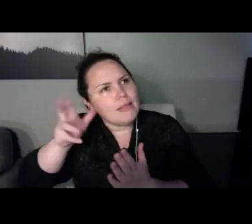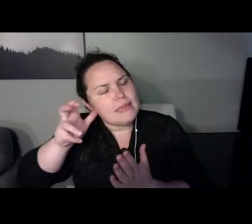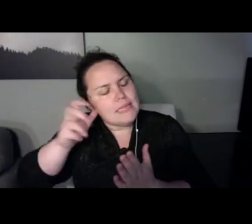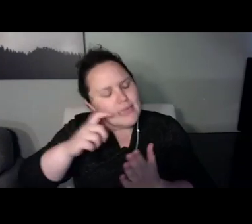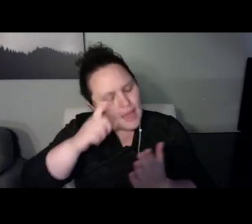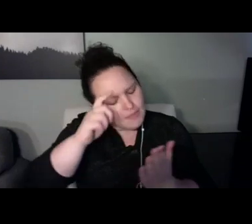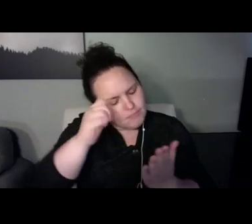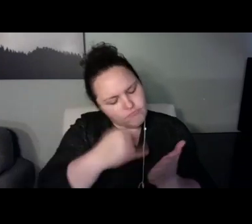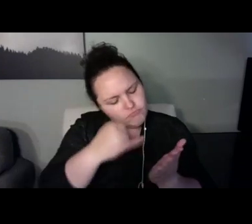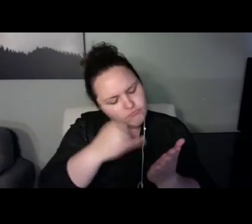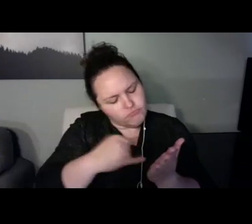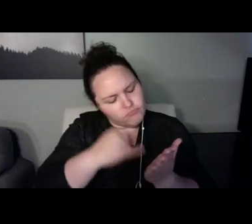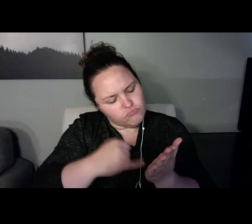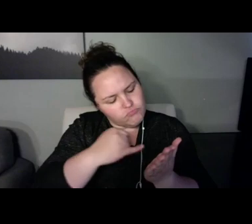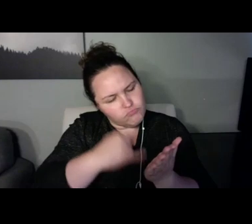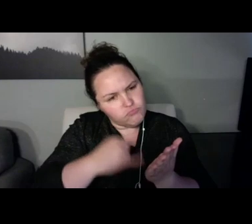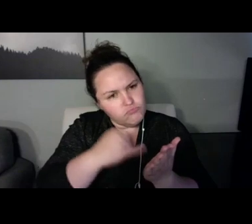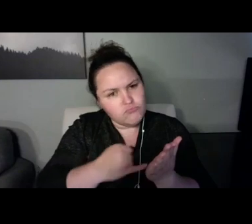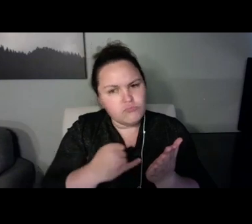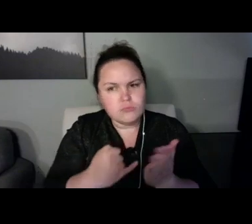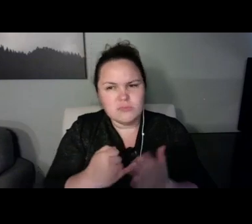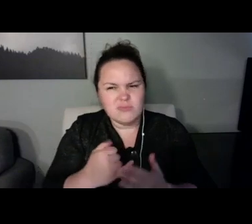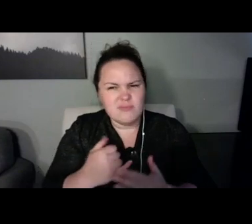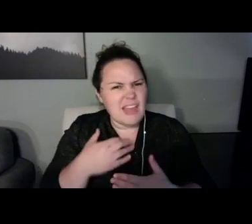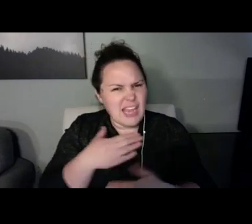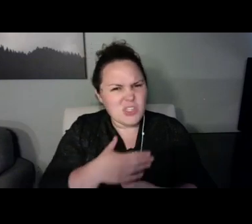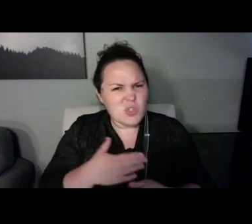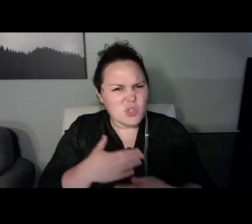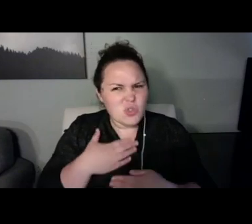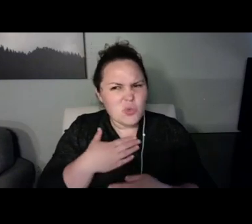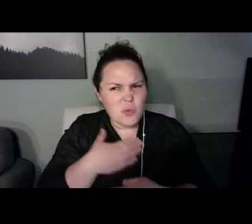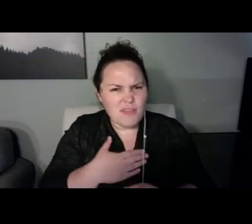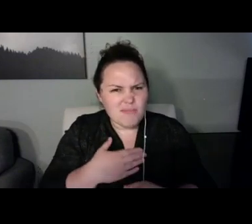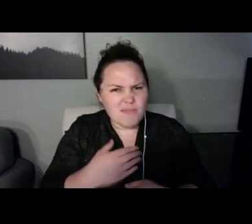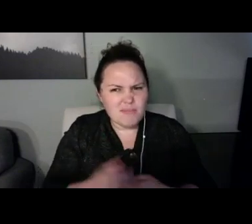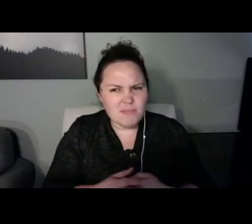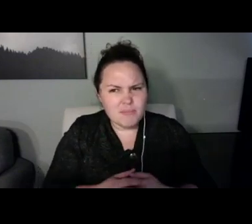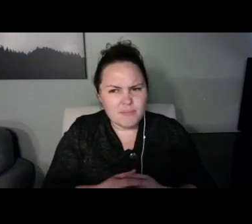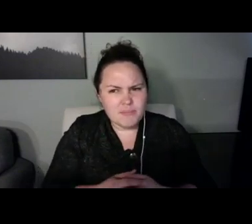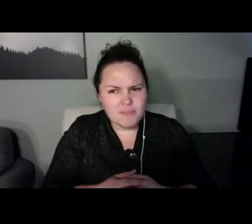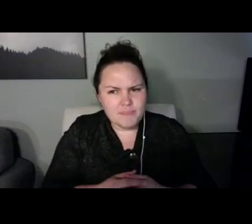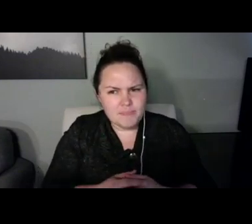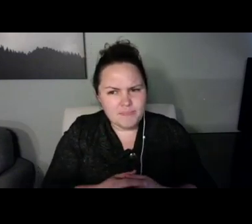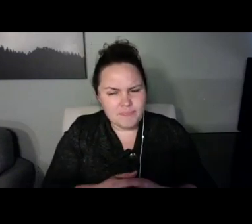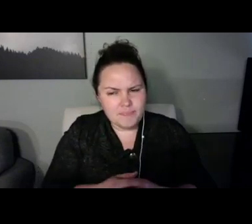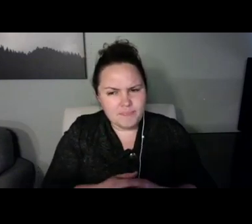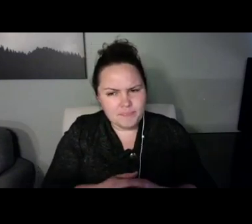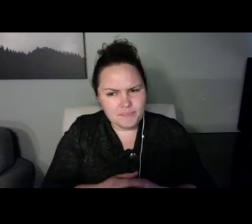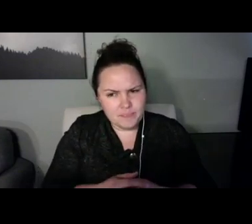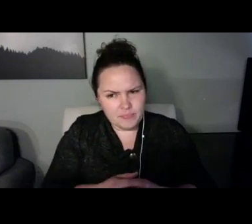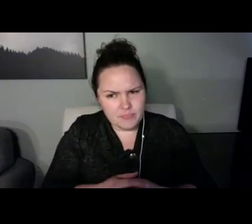I like my hermit. I love my hermit shell.